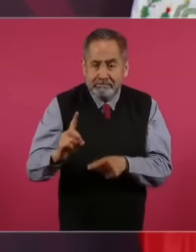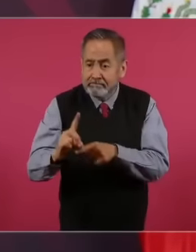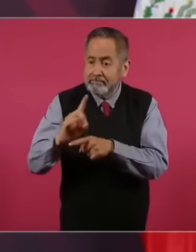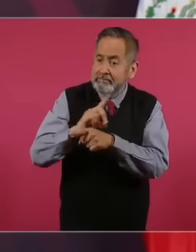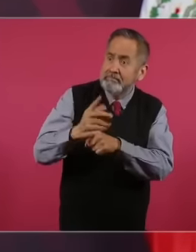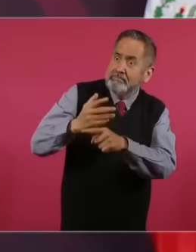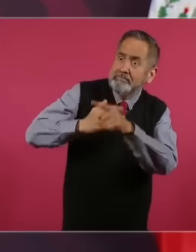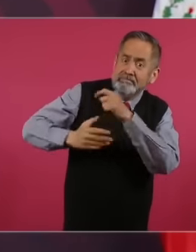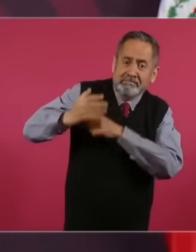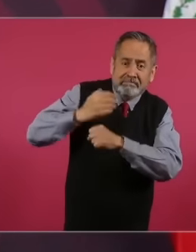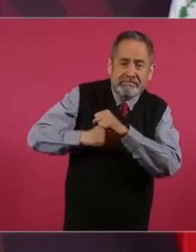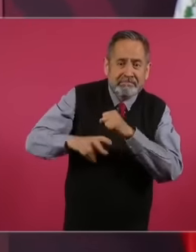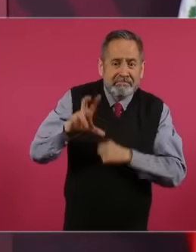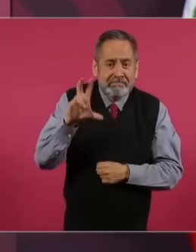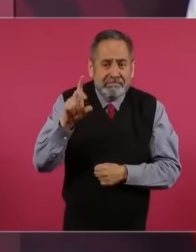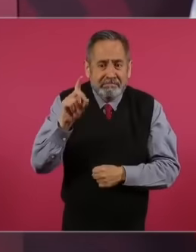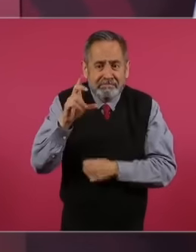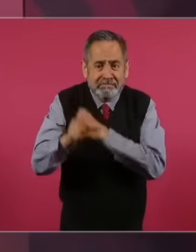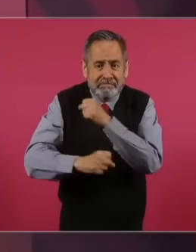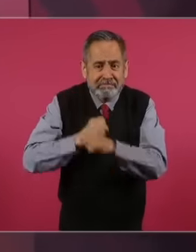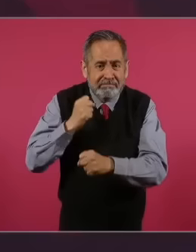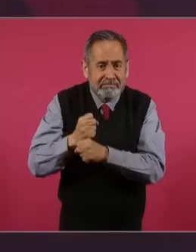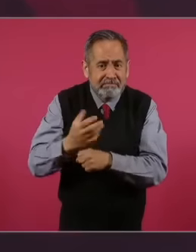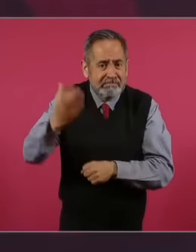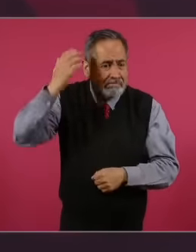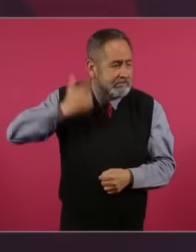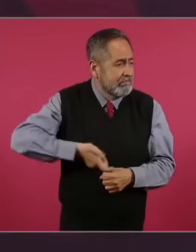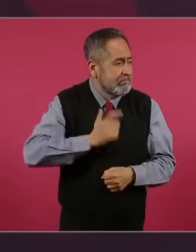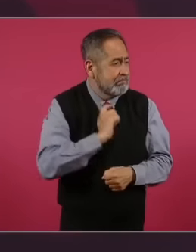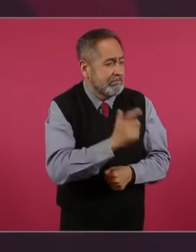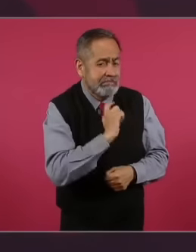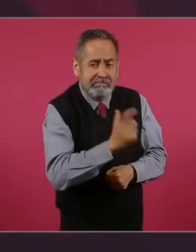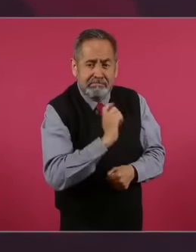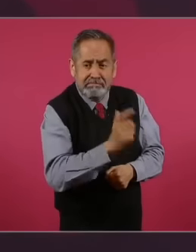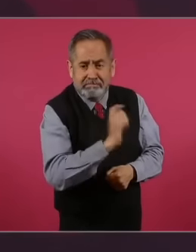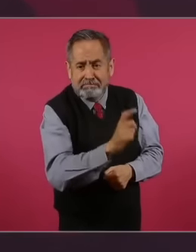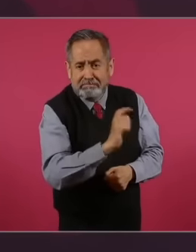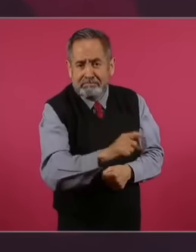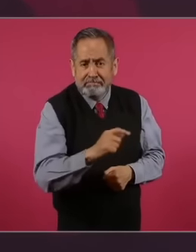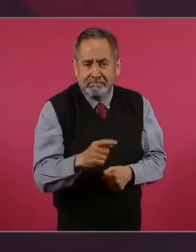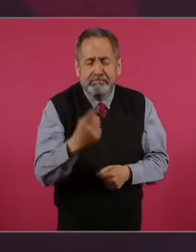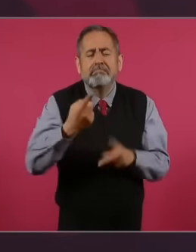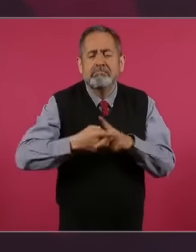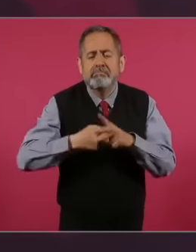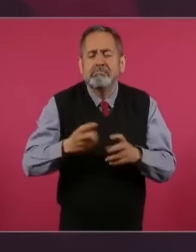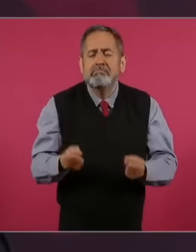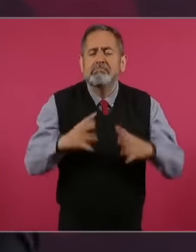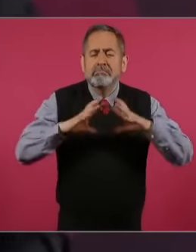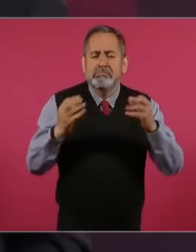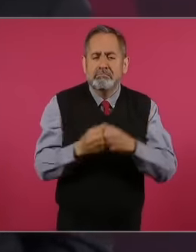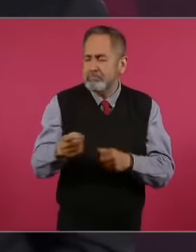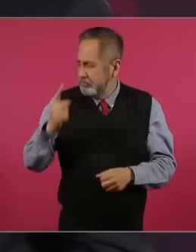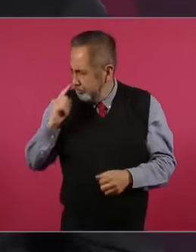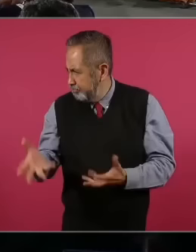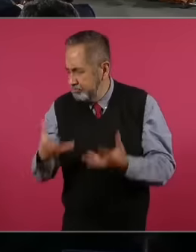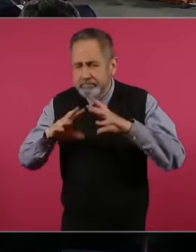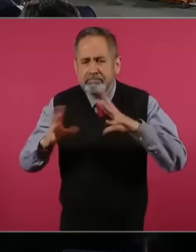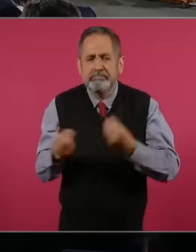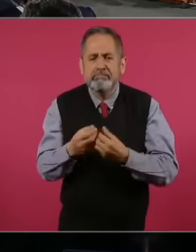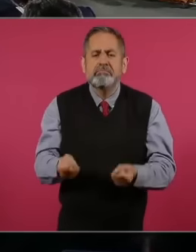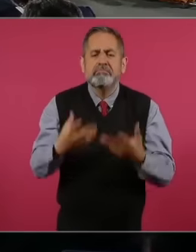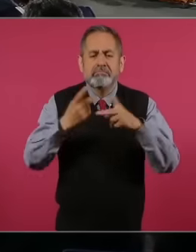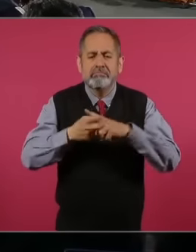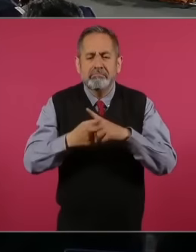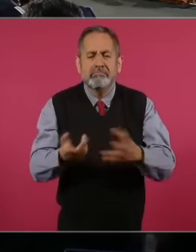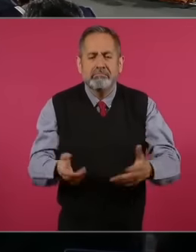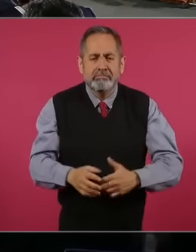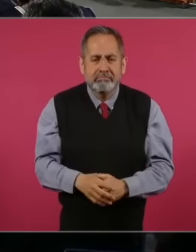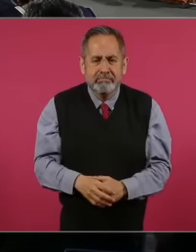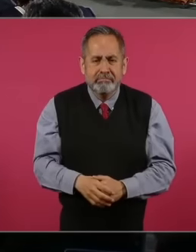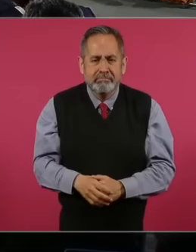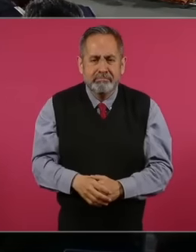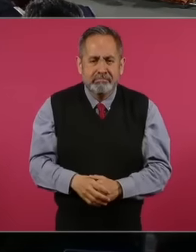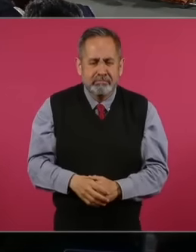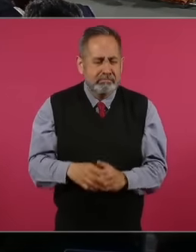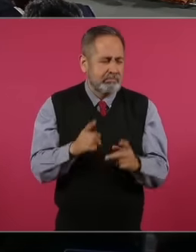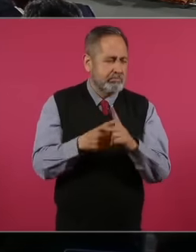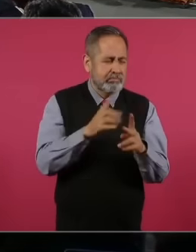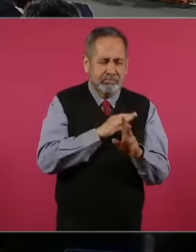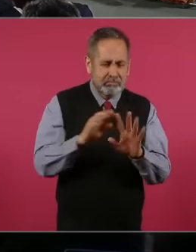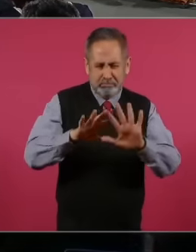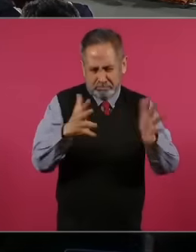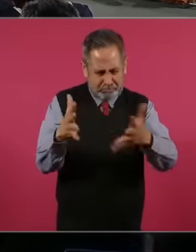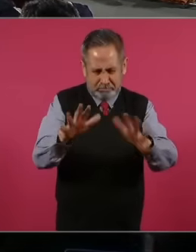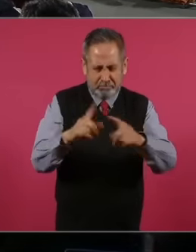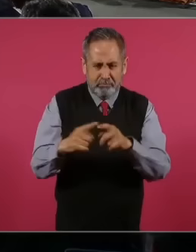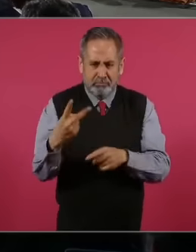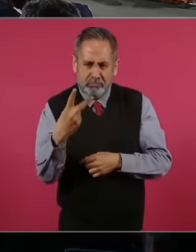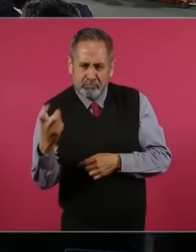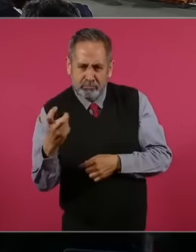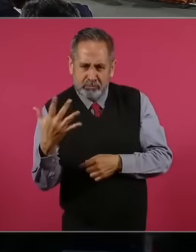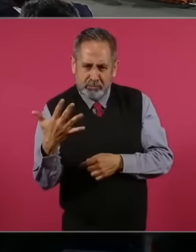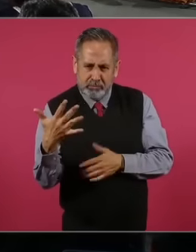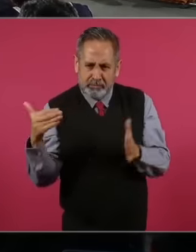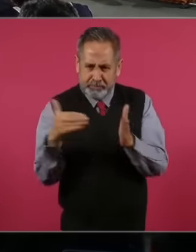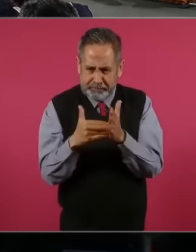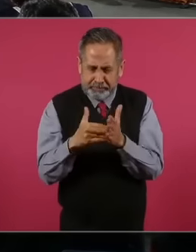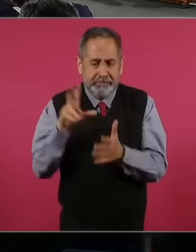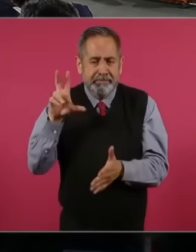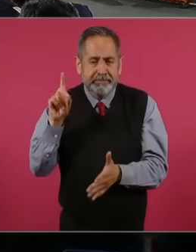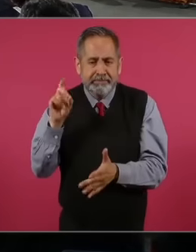years, do the math and let's see. Let's do it. on average 250,000 pesos 30 years